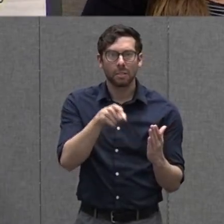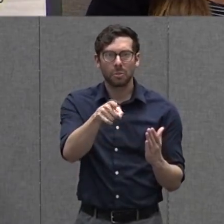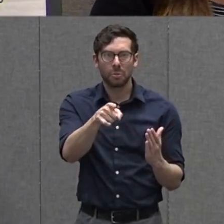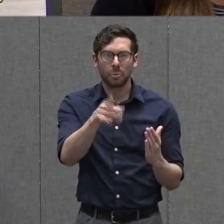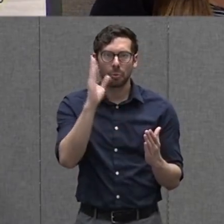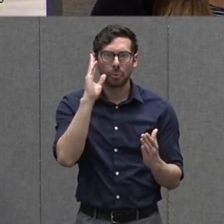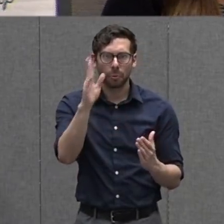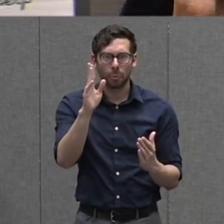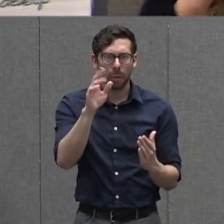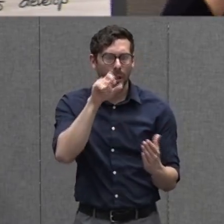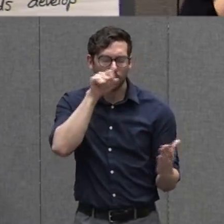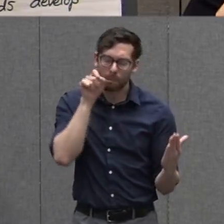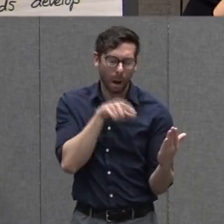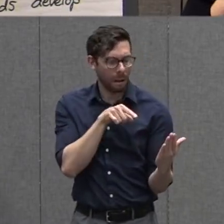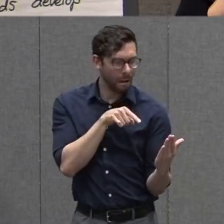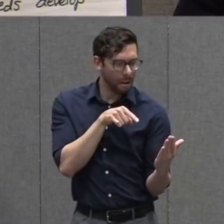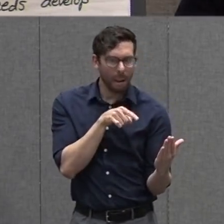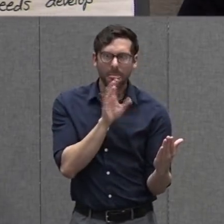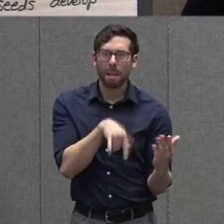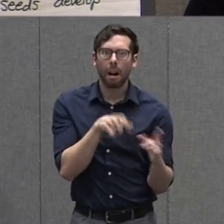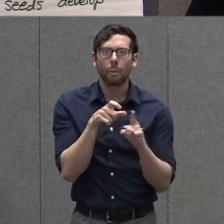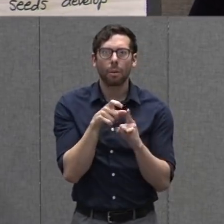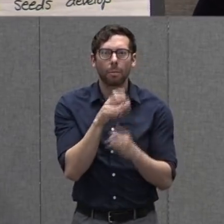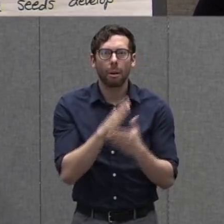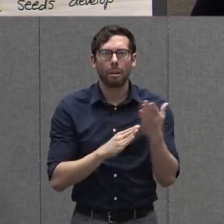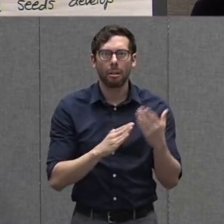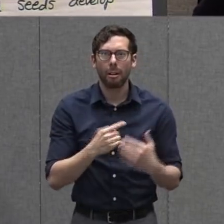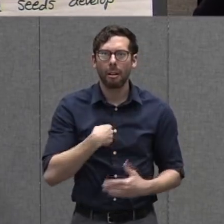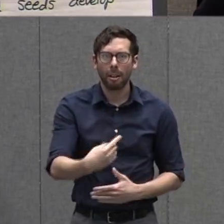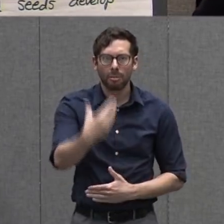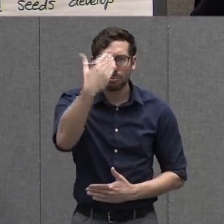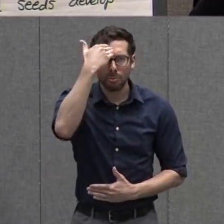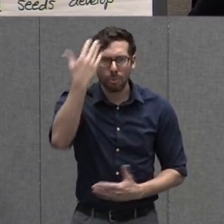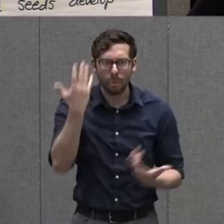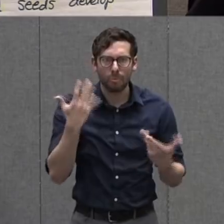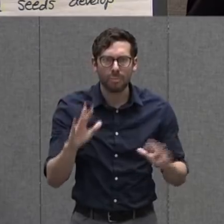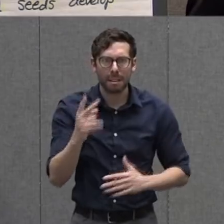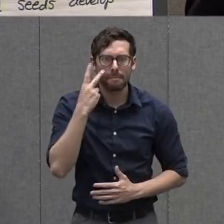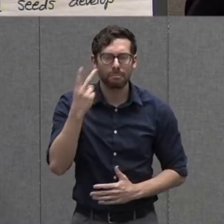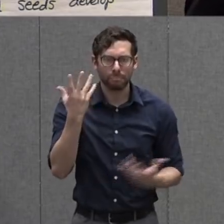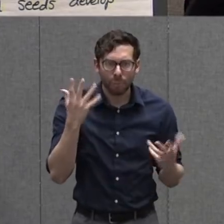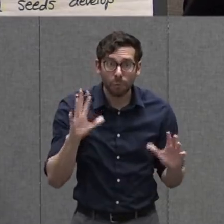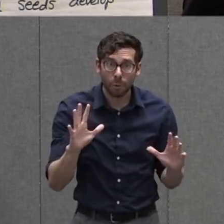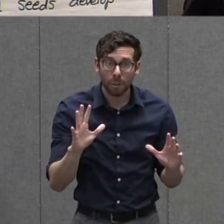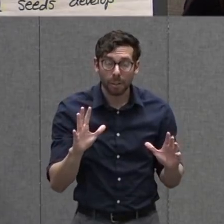Write it down or make a note of it in your brain and add to your own little chart at home.